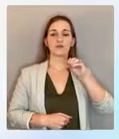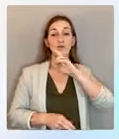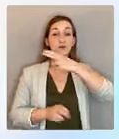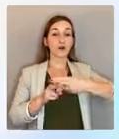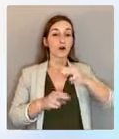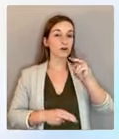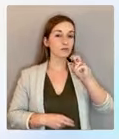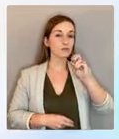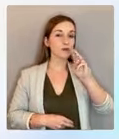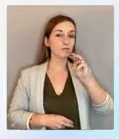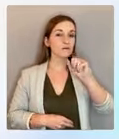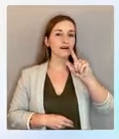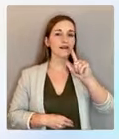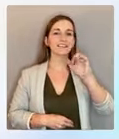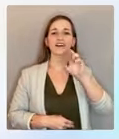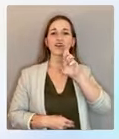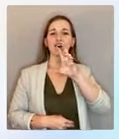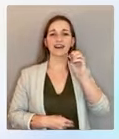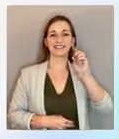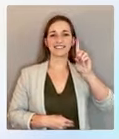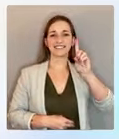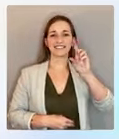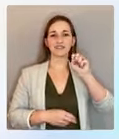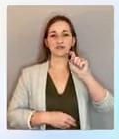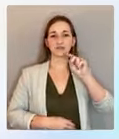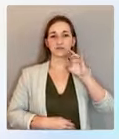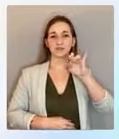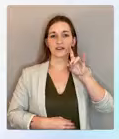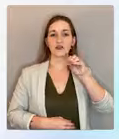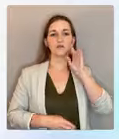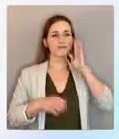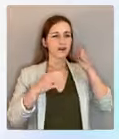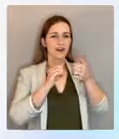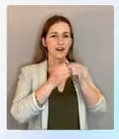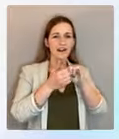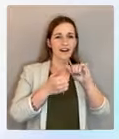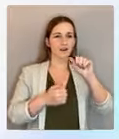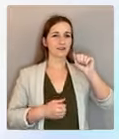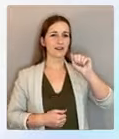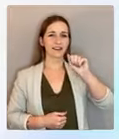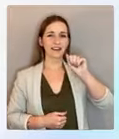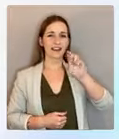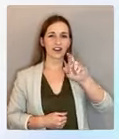which is a research and development studio that focuses on the way virtual and augmented reality